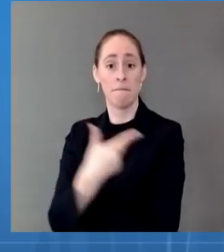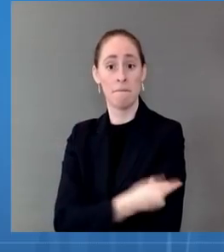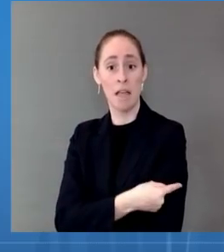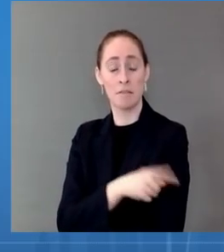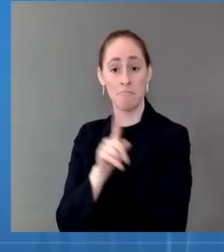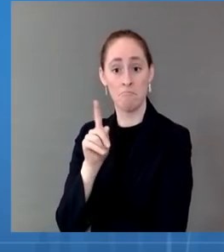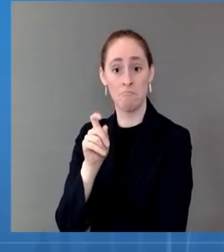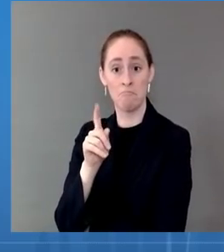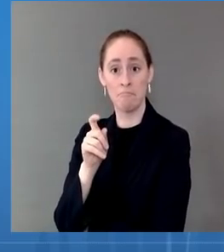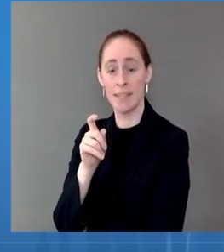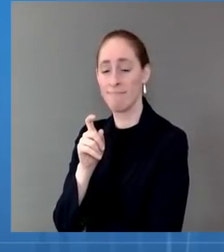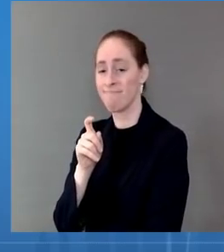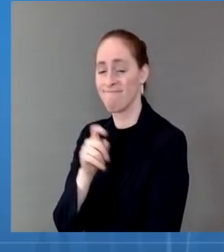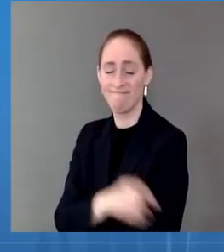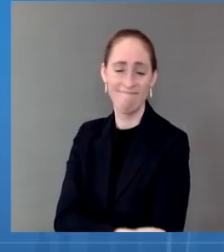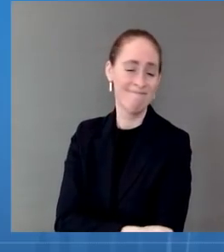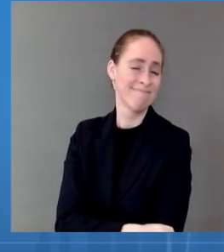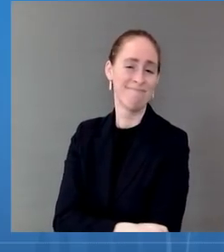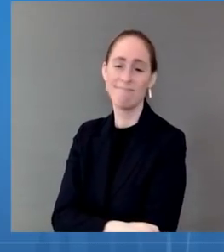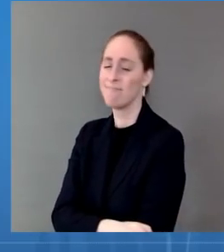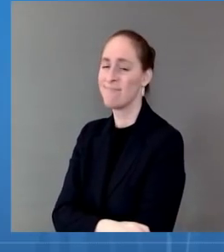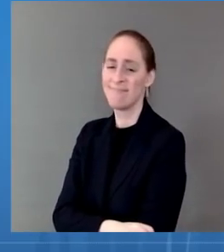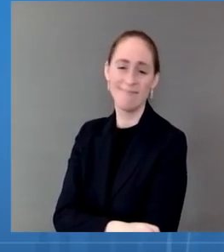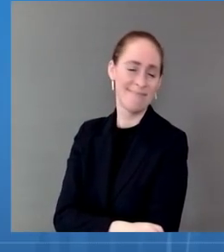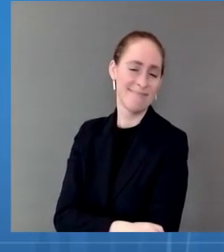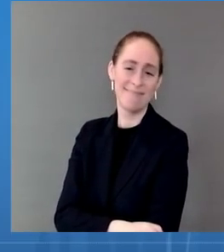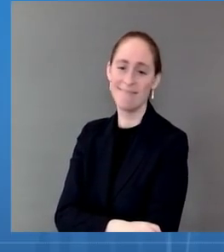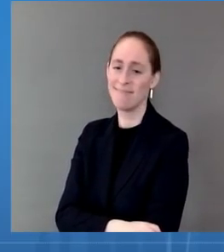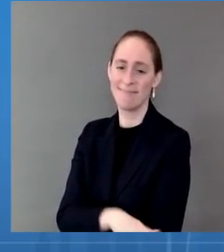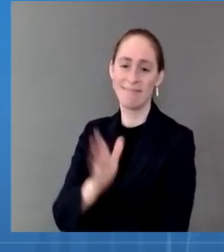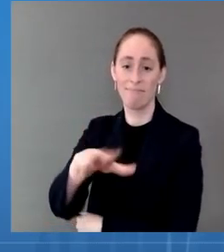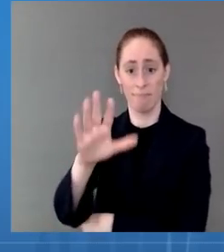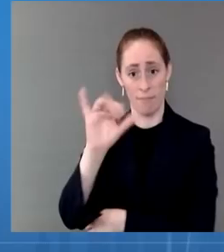those prophylactics are due to a subset of people